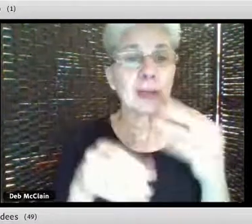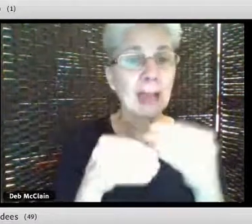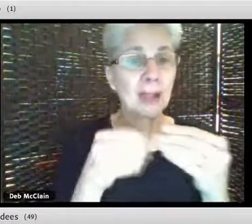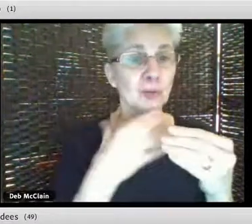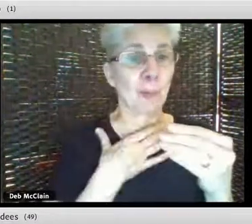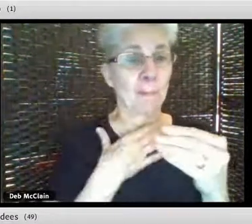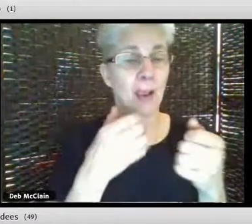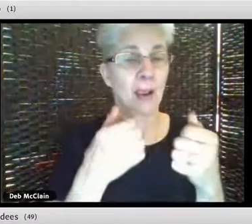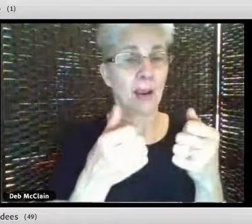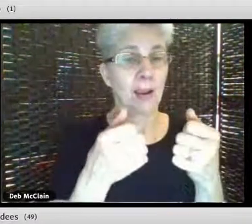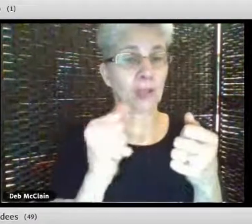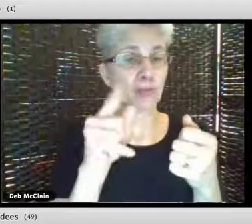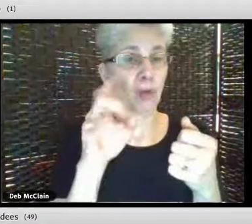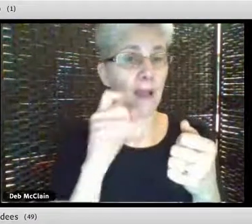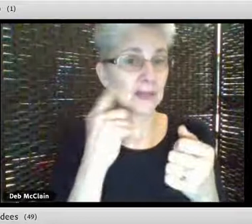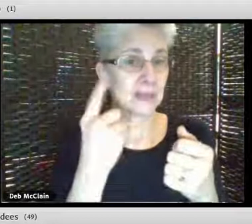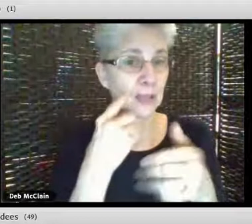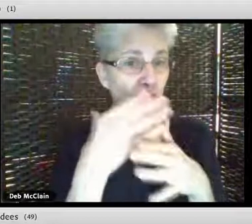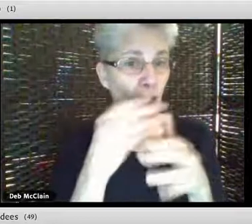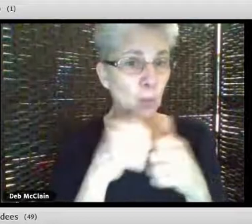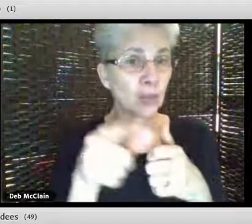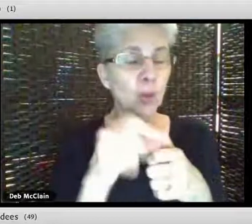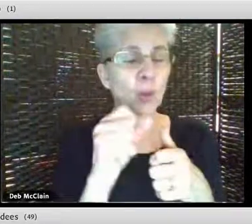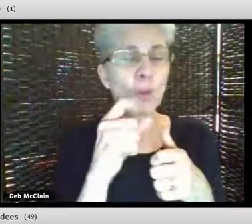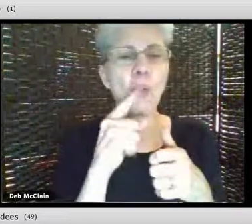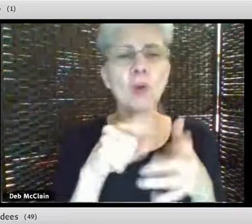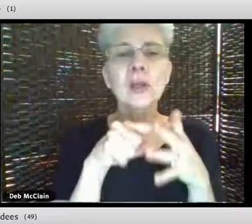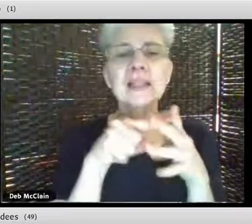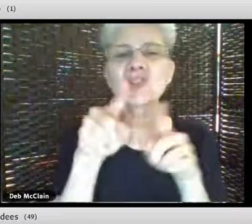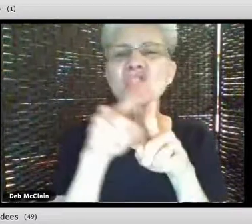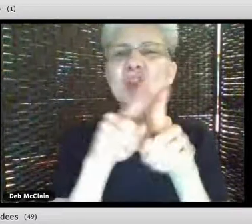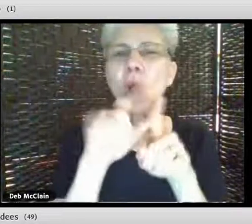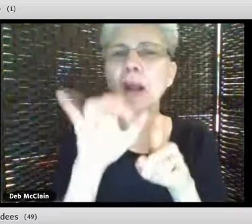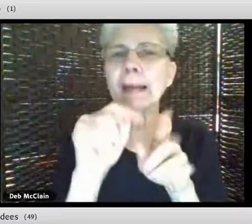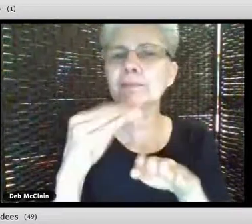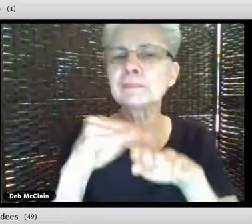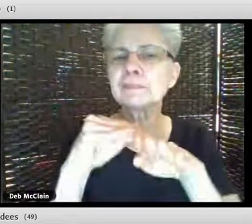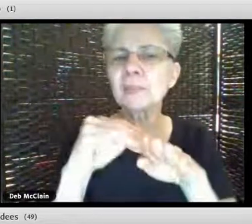if it's something that somebody shared with you. You can star it. So if there are things that you're working on